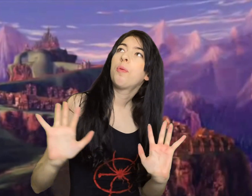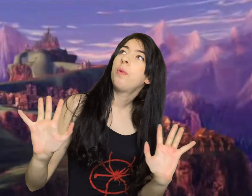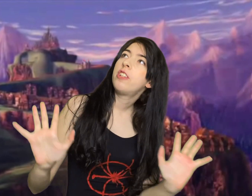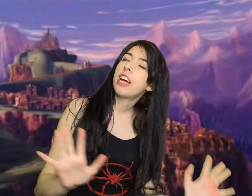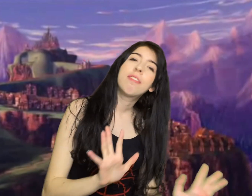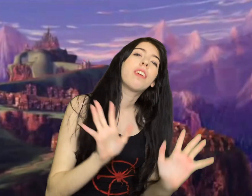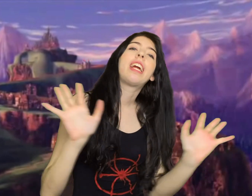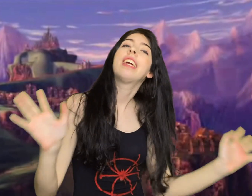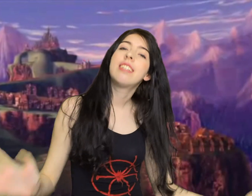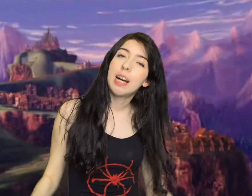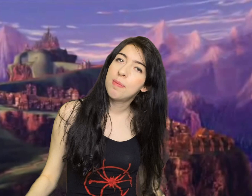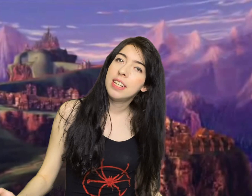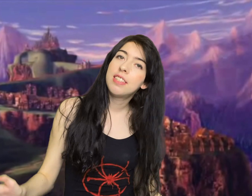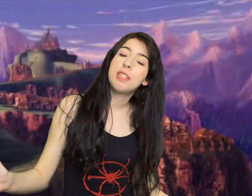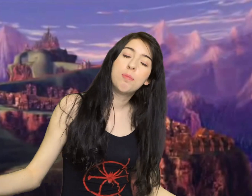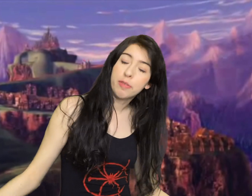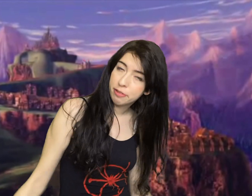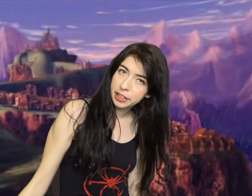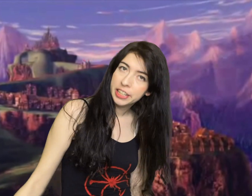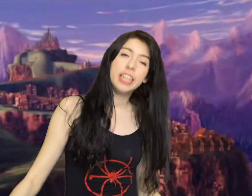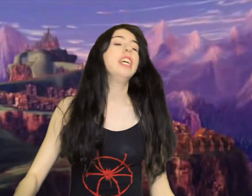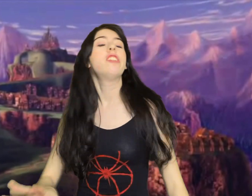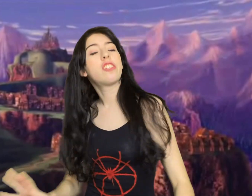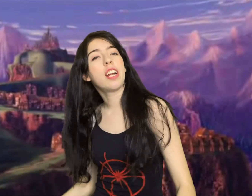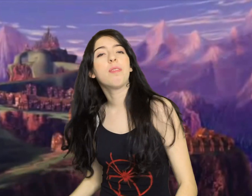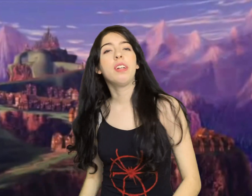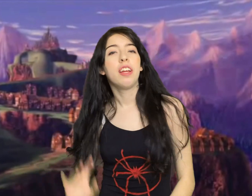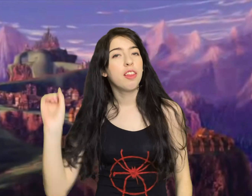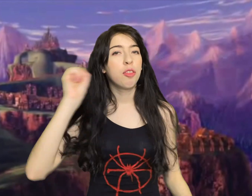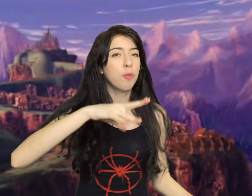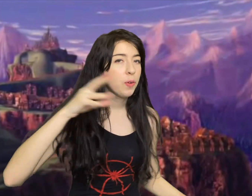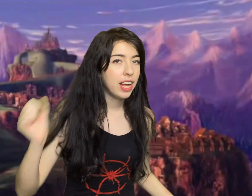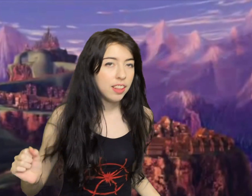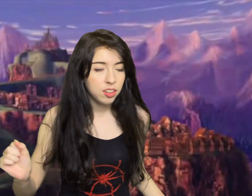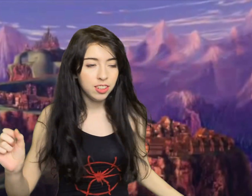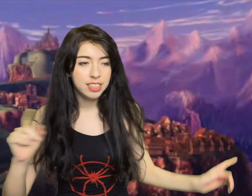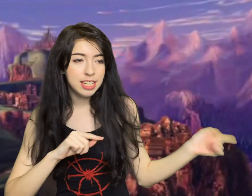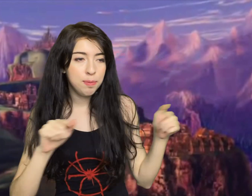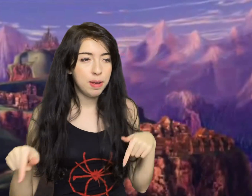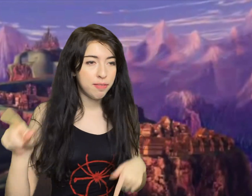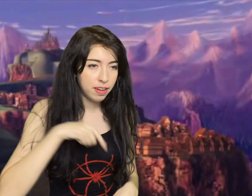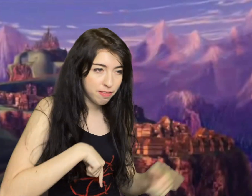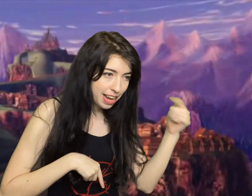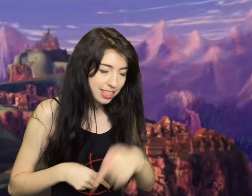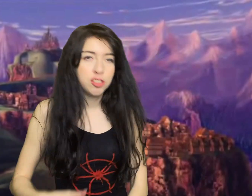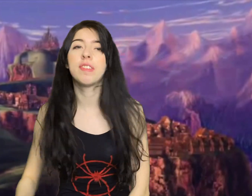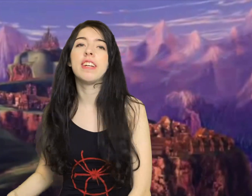whichever hand dominance you prefer. just thought i would throw that little tidbit fun fact trivia